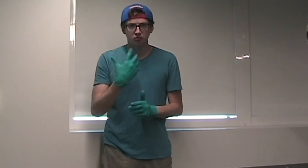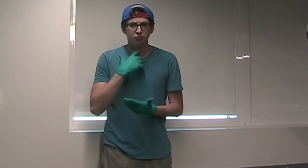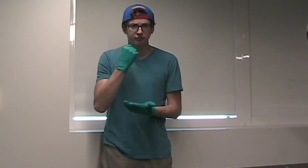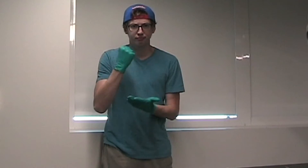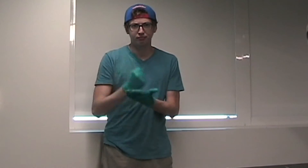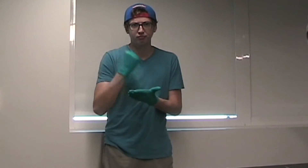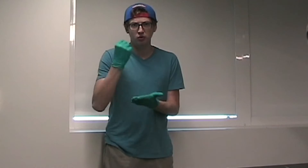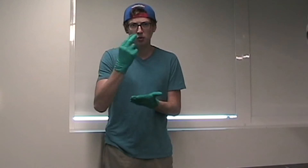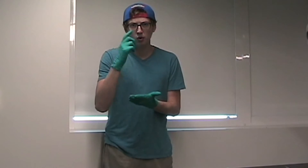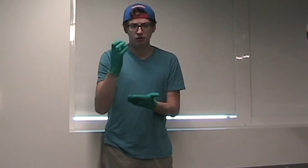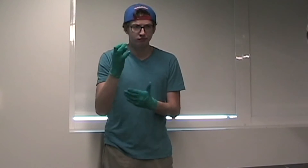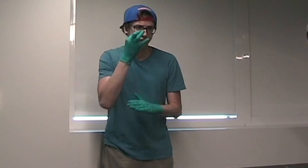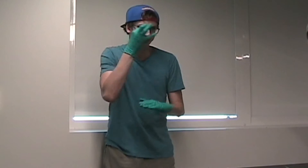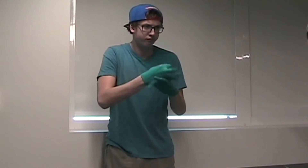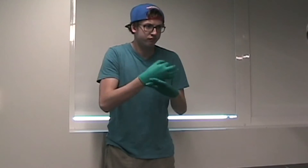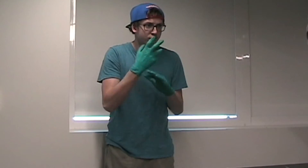I will be punching a hole out of our PVA fibers and inserting them into the well plate.